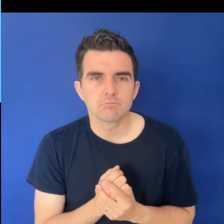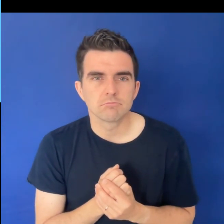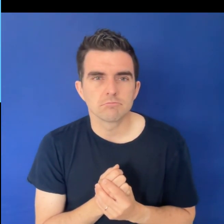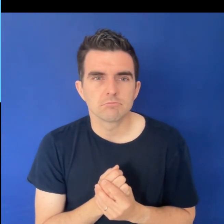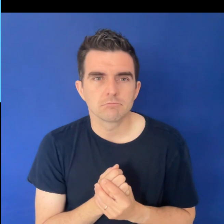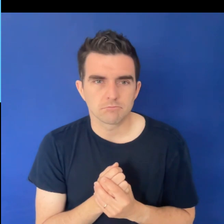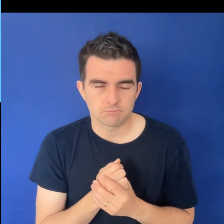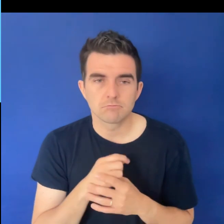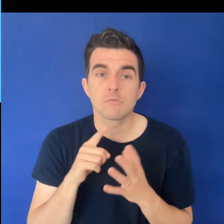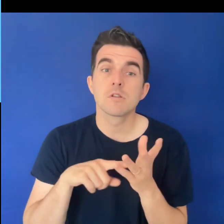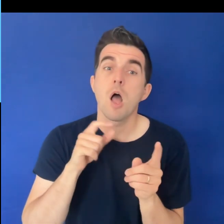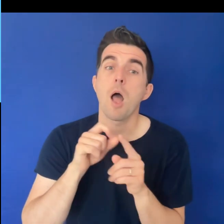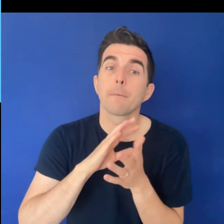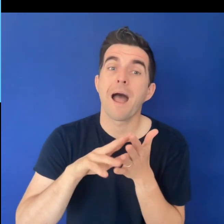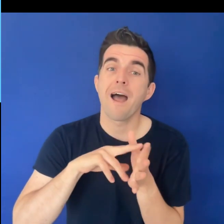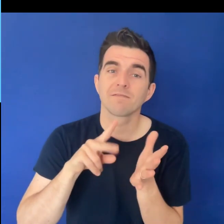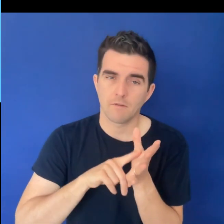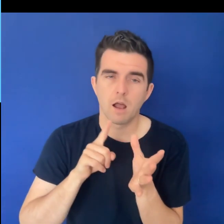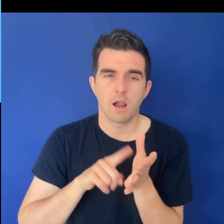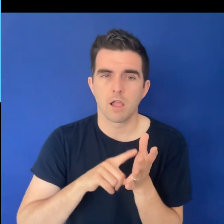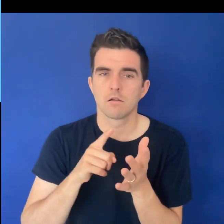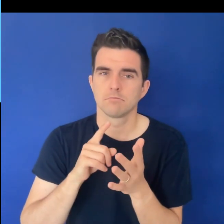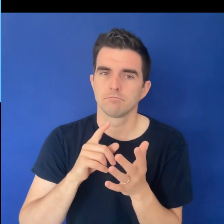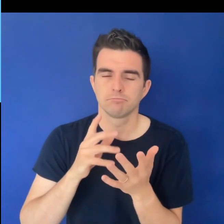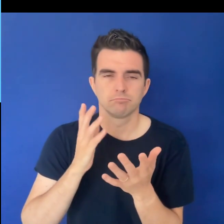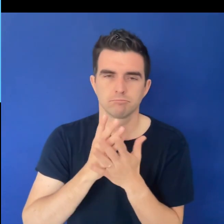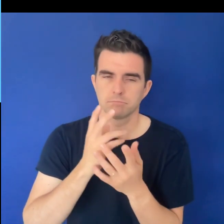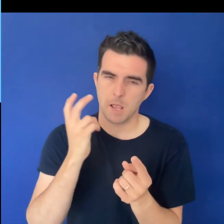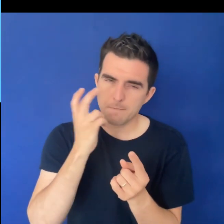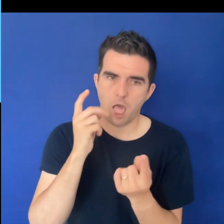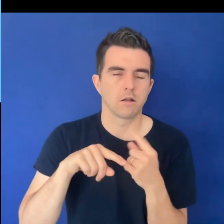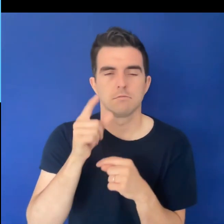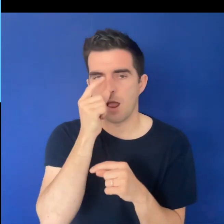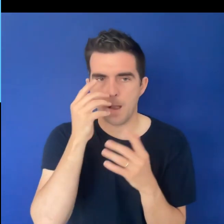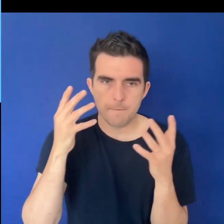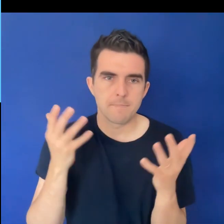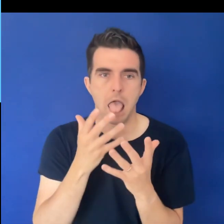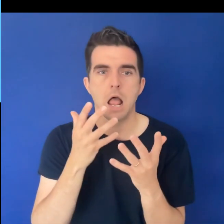Upheaval is completely b lind playable, without sighted assistance. You can use